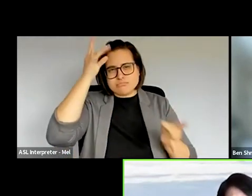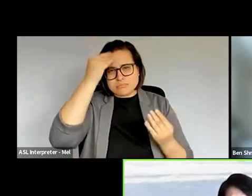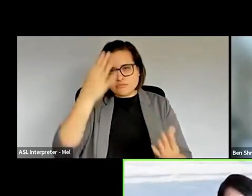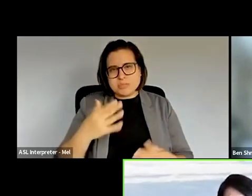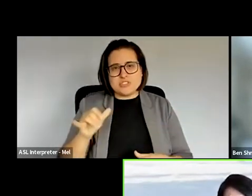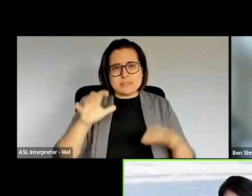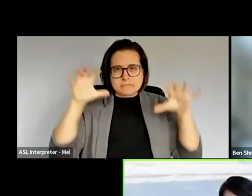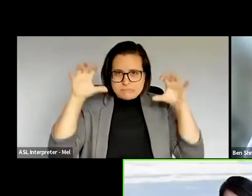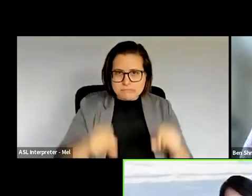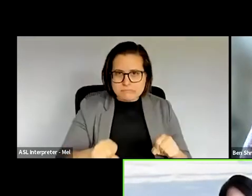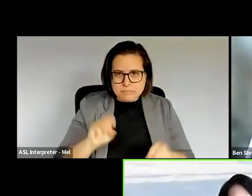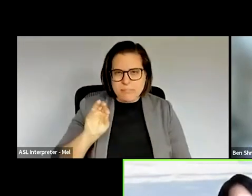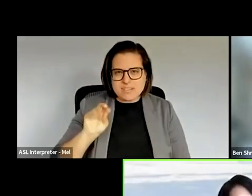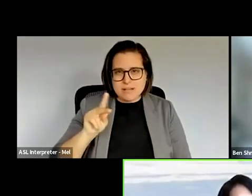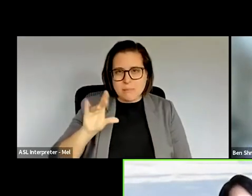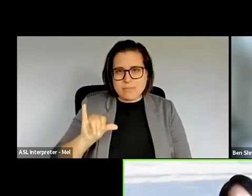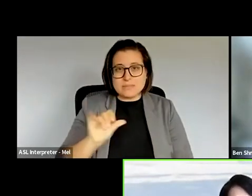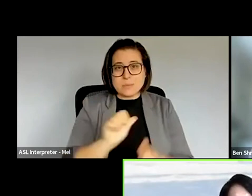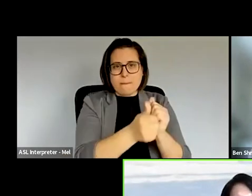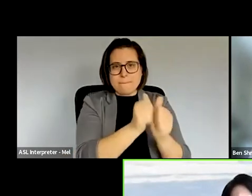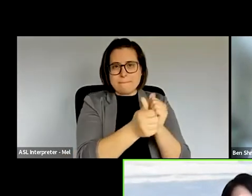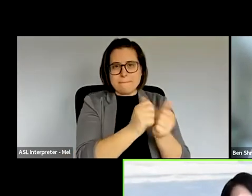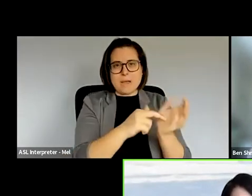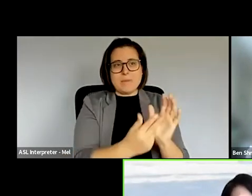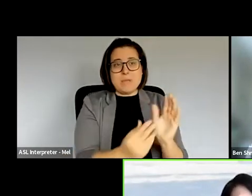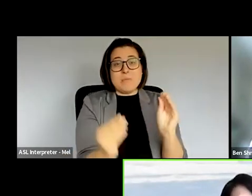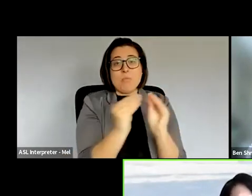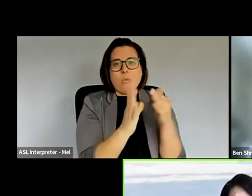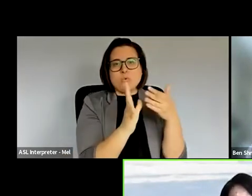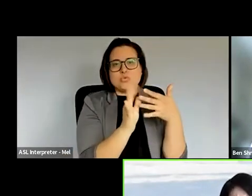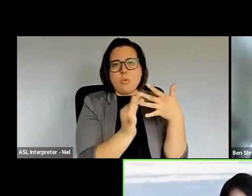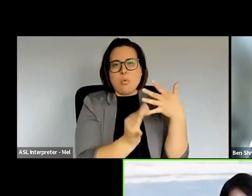It's not just -- when I say competition, I want to have more choices and more products